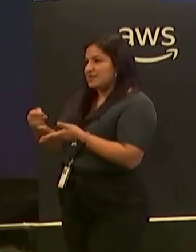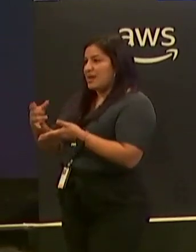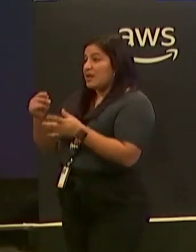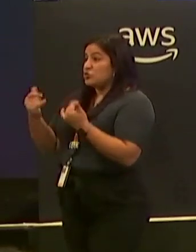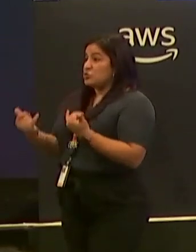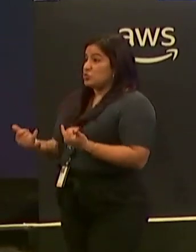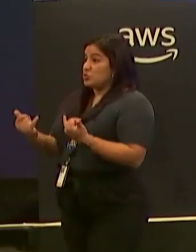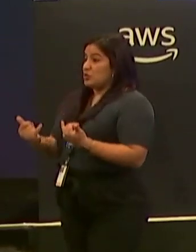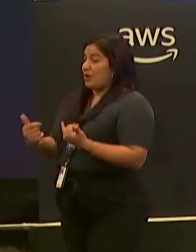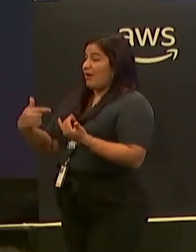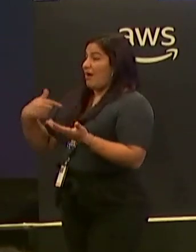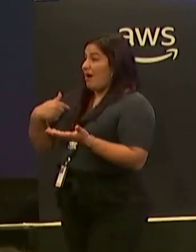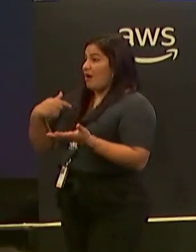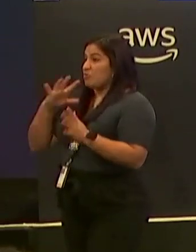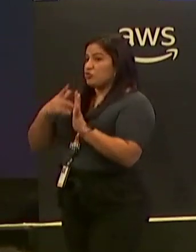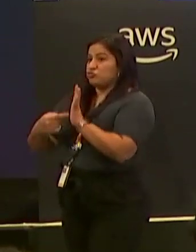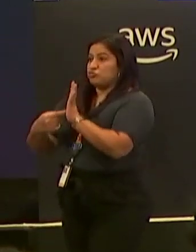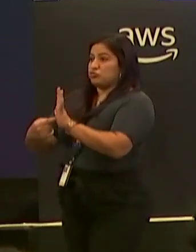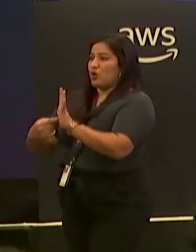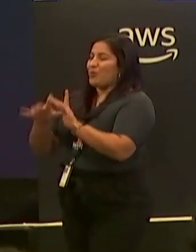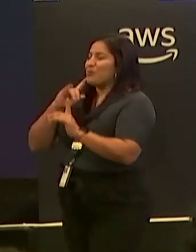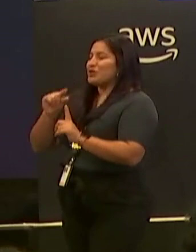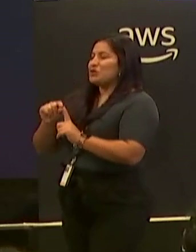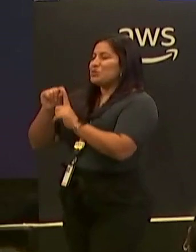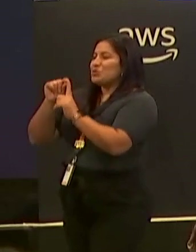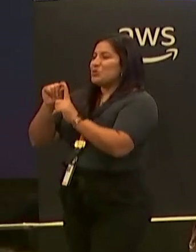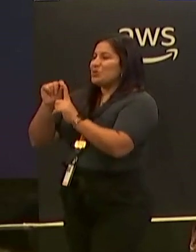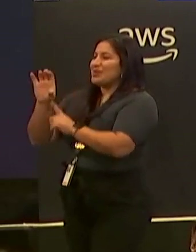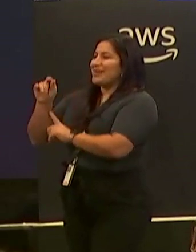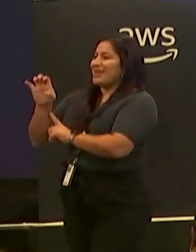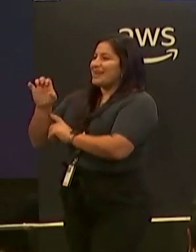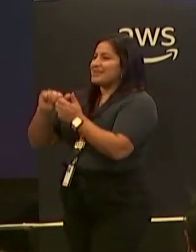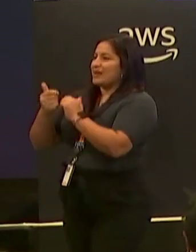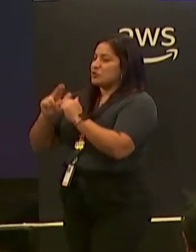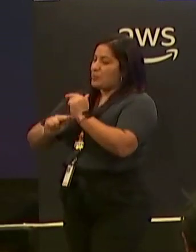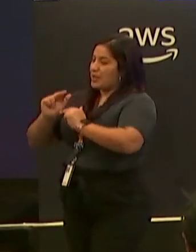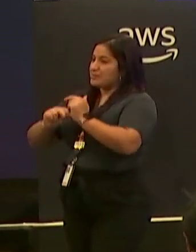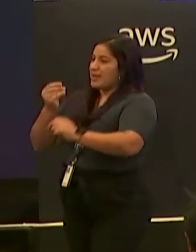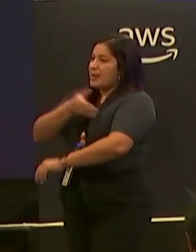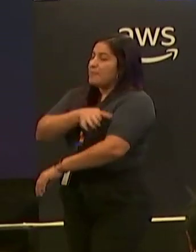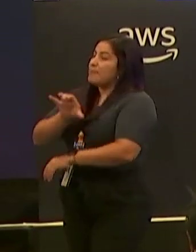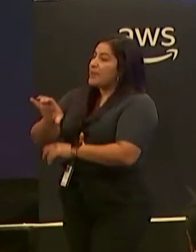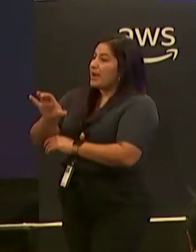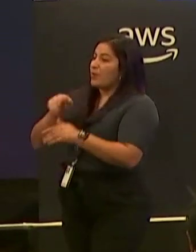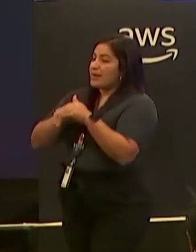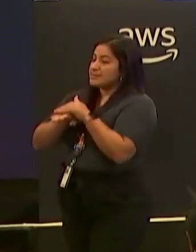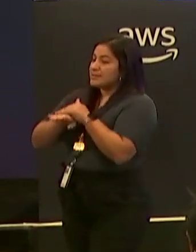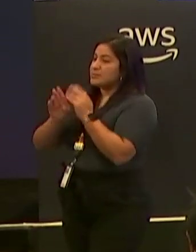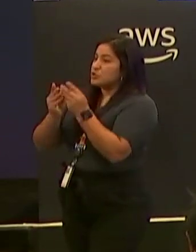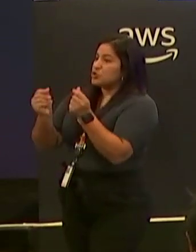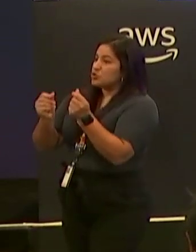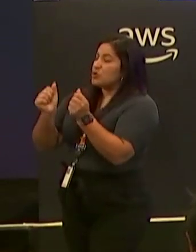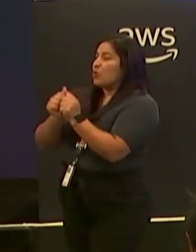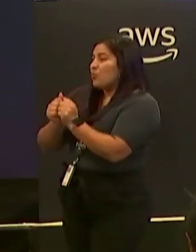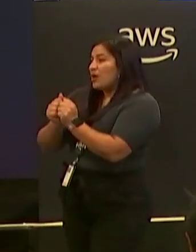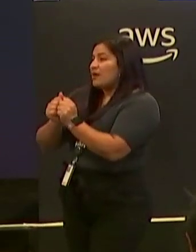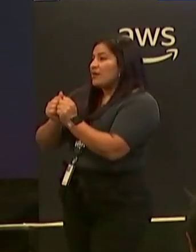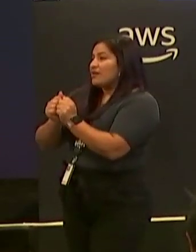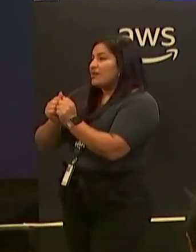I will showcase a rather unique use case on how to build and power accessible solutions with generative AI